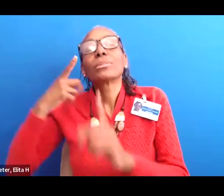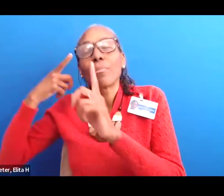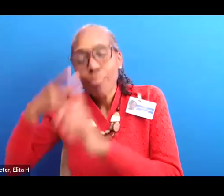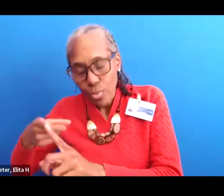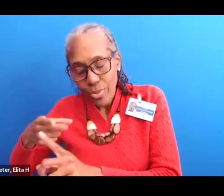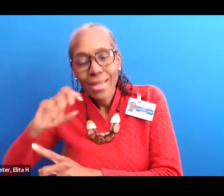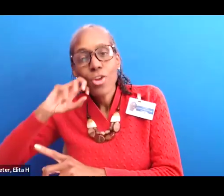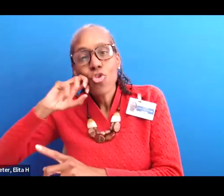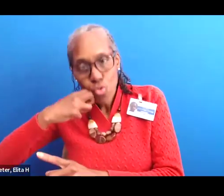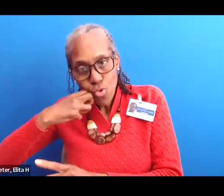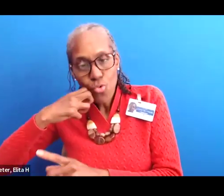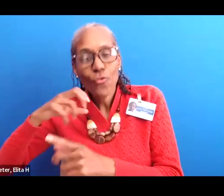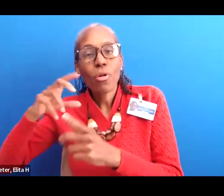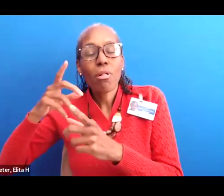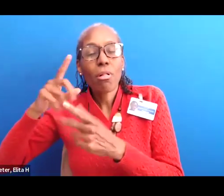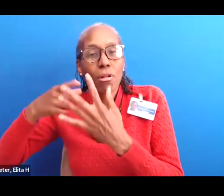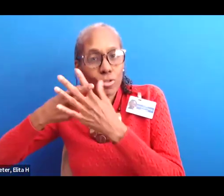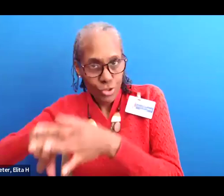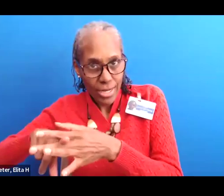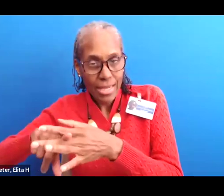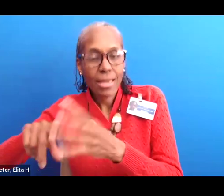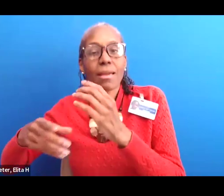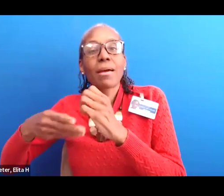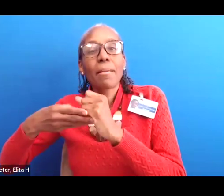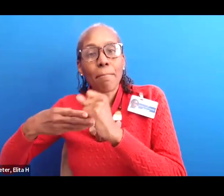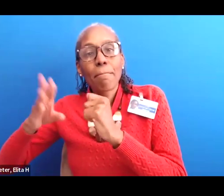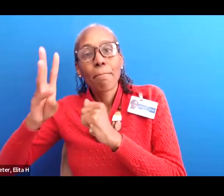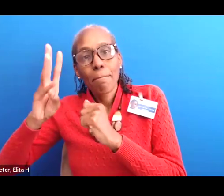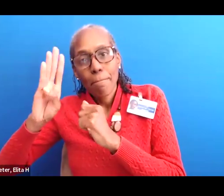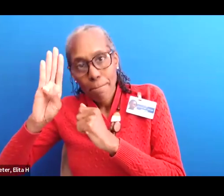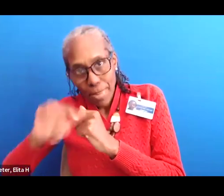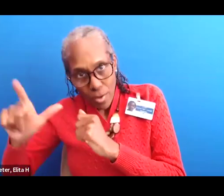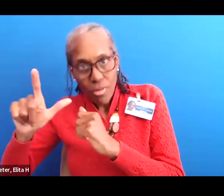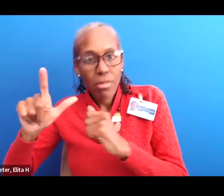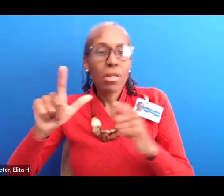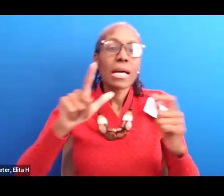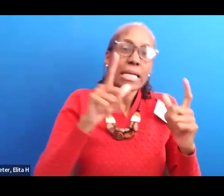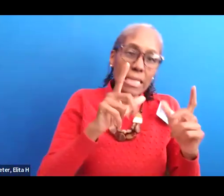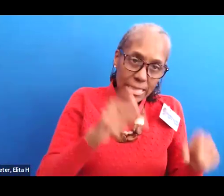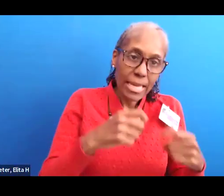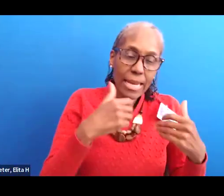You can still have irritable bowel syndrome, but your problem is still neurogenic bowel.